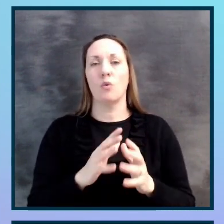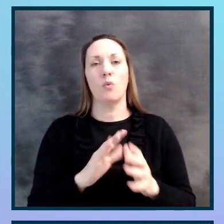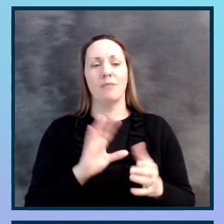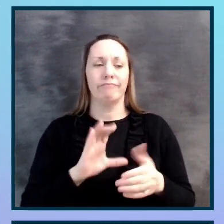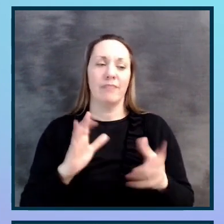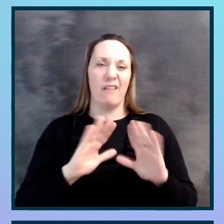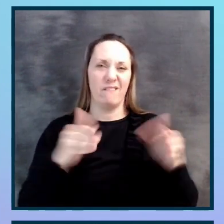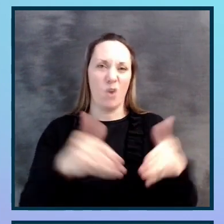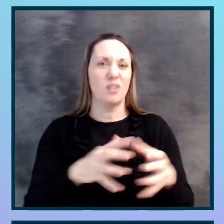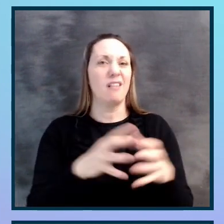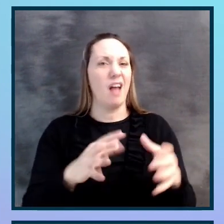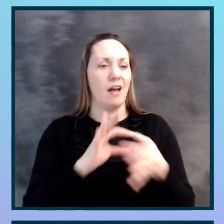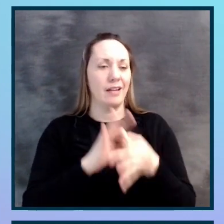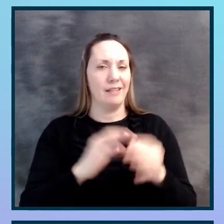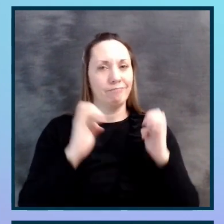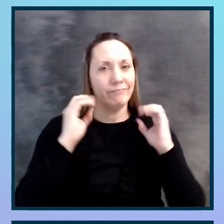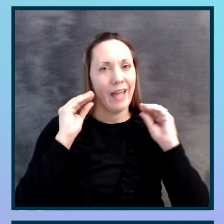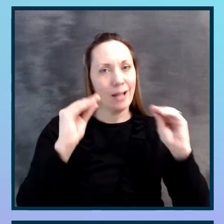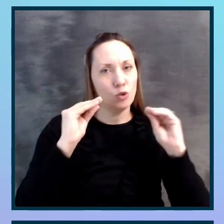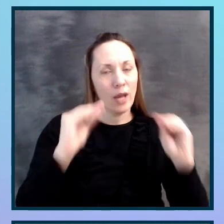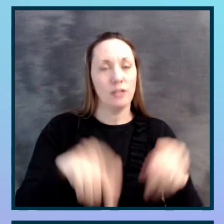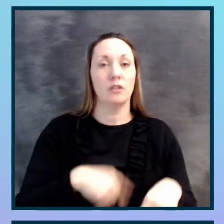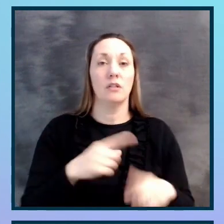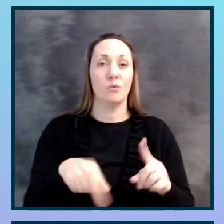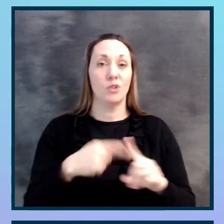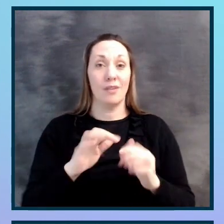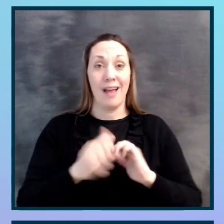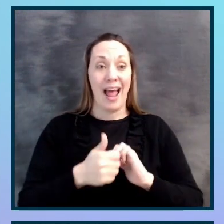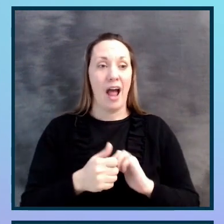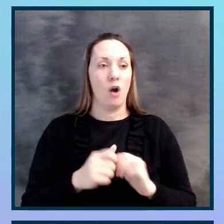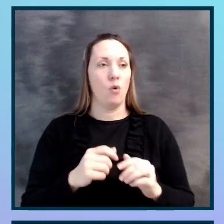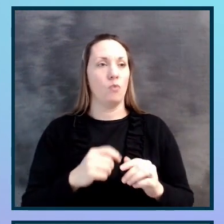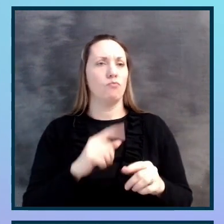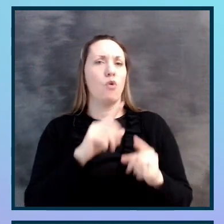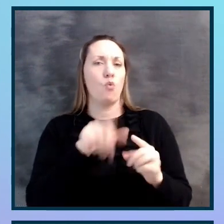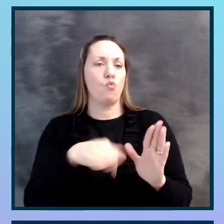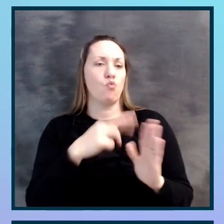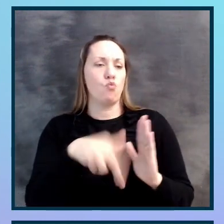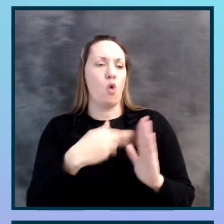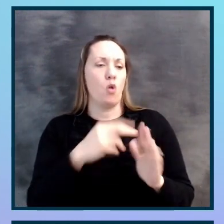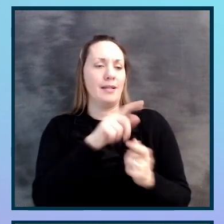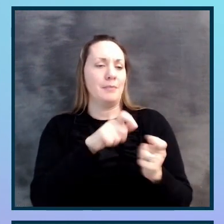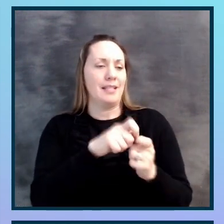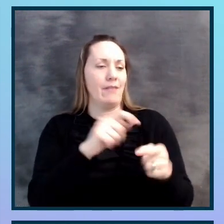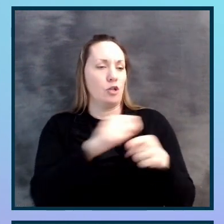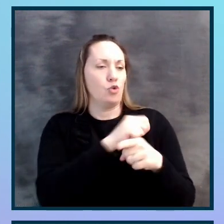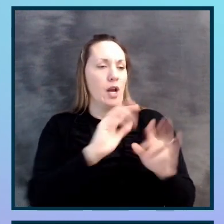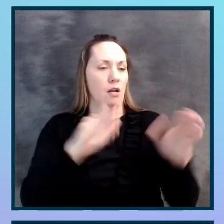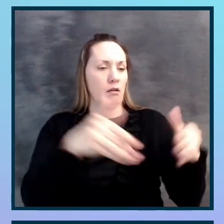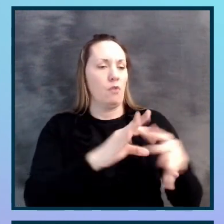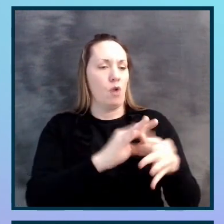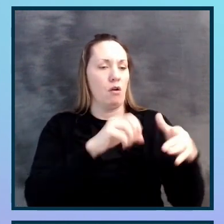We're doing this by creating role specific training around accessibility for designers, for engineers,